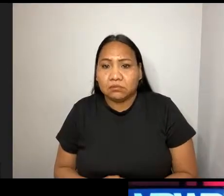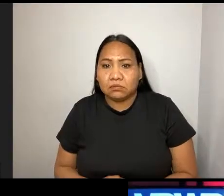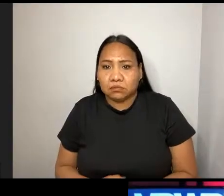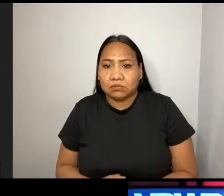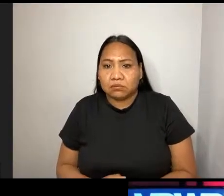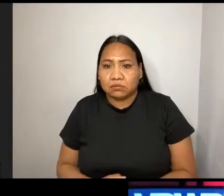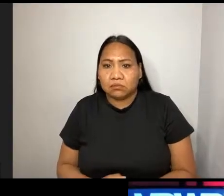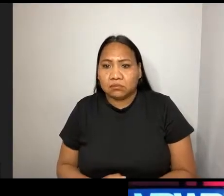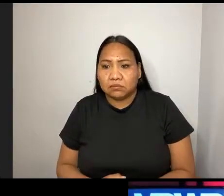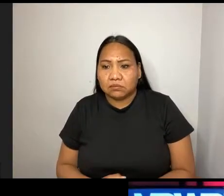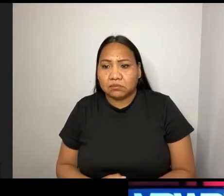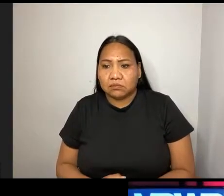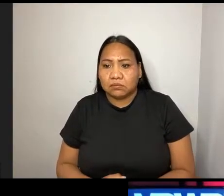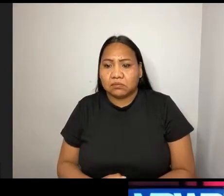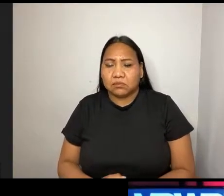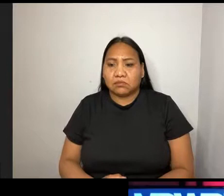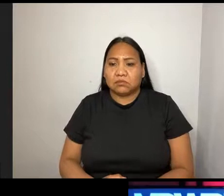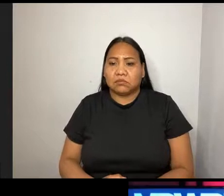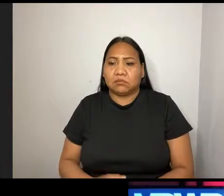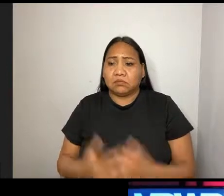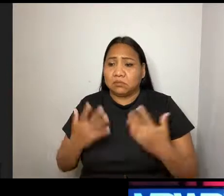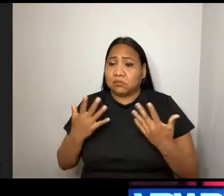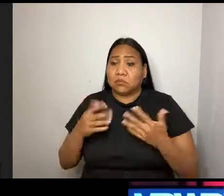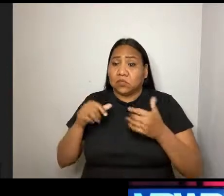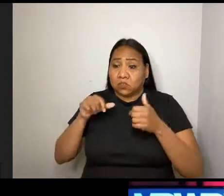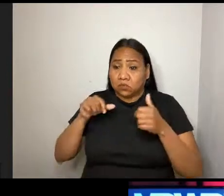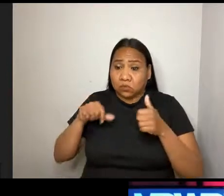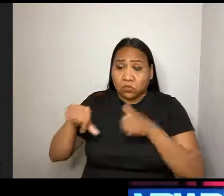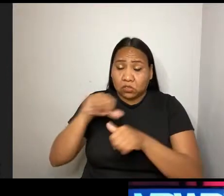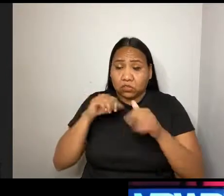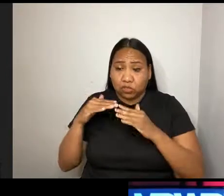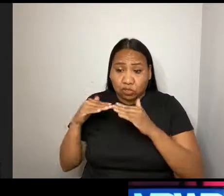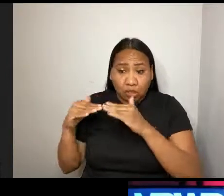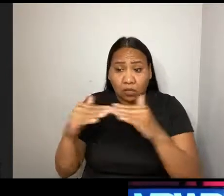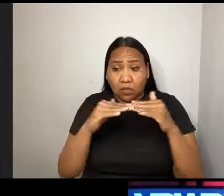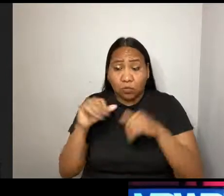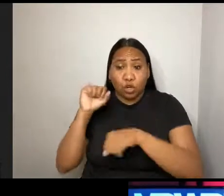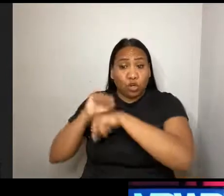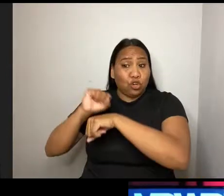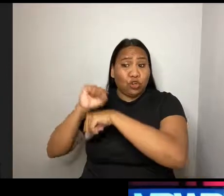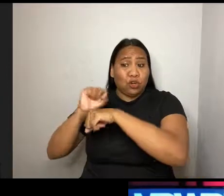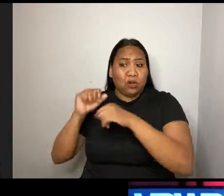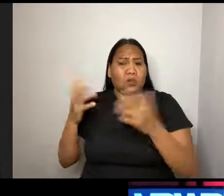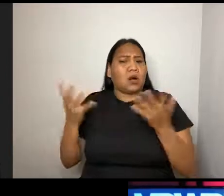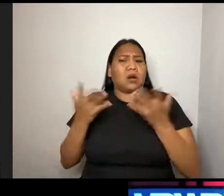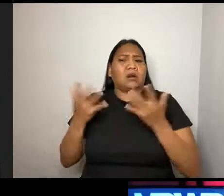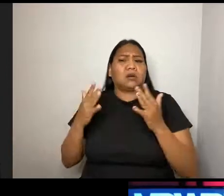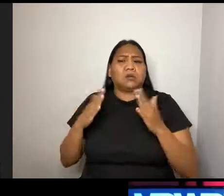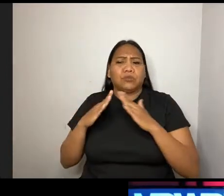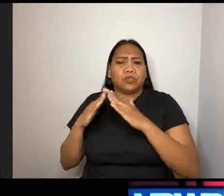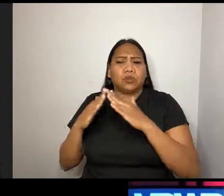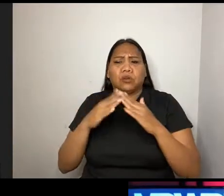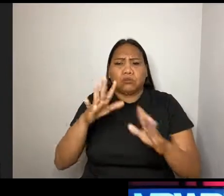are approaching allyship as, you know, a continuum of working in our communities and workplaces both.